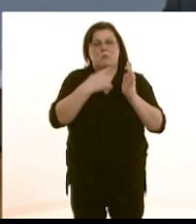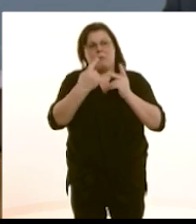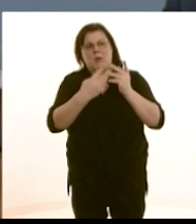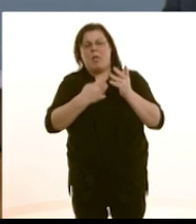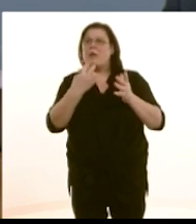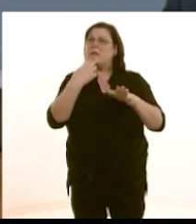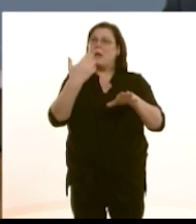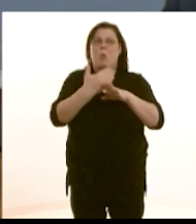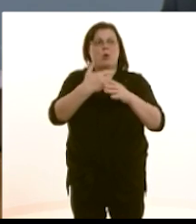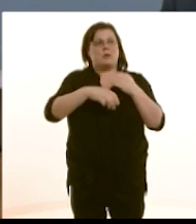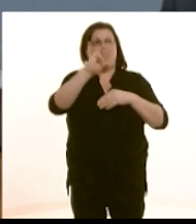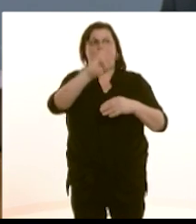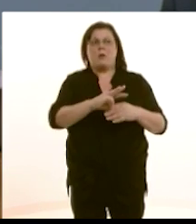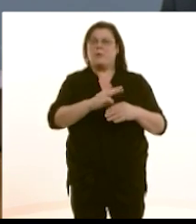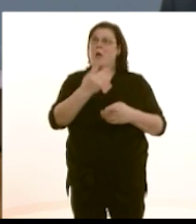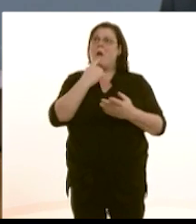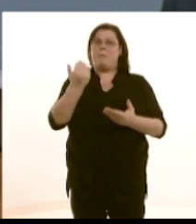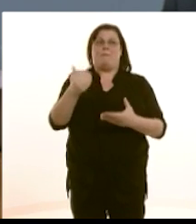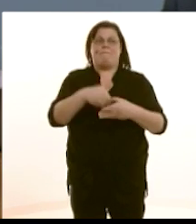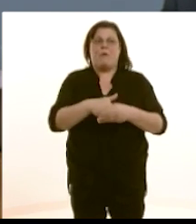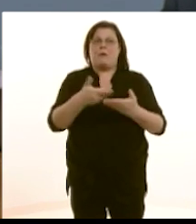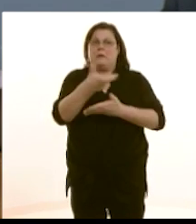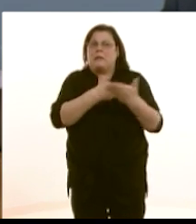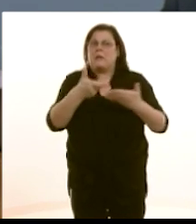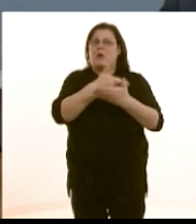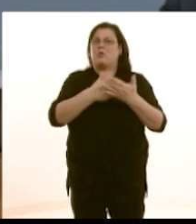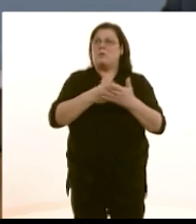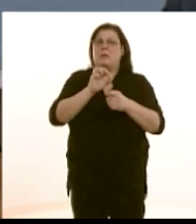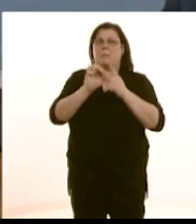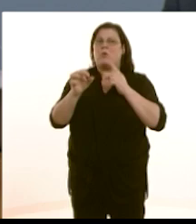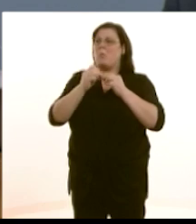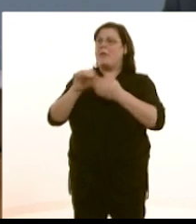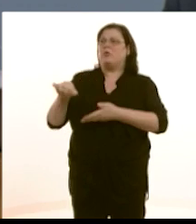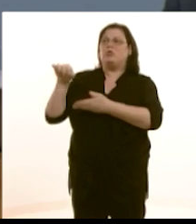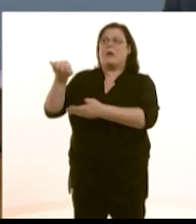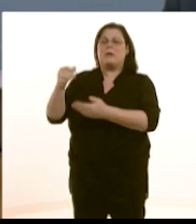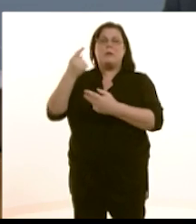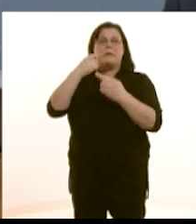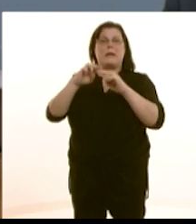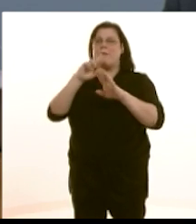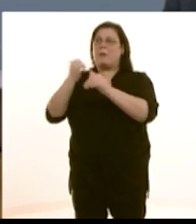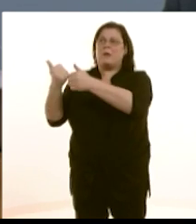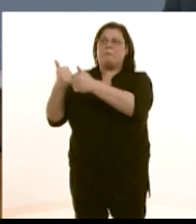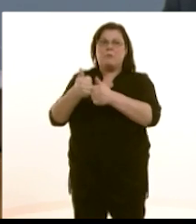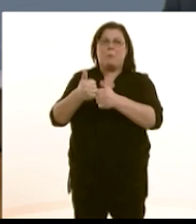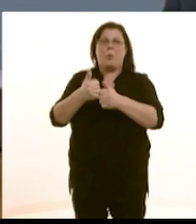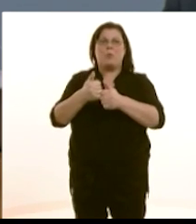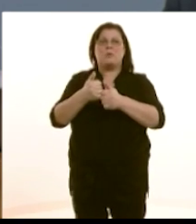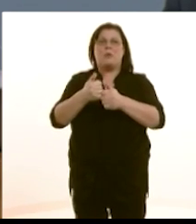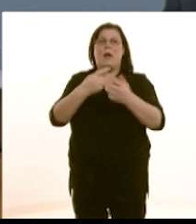be joining in those discussions and correspondence with the Chancellor to see what help we can offer from the Welsh Conservatives, and, in particular, building on the five-point plan